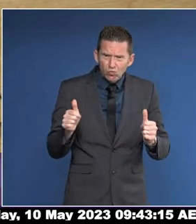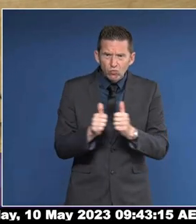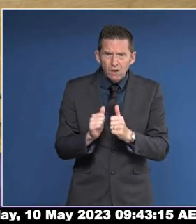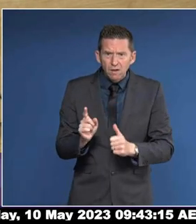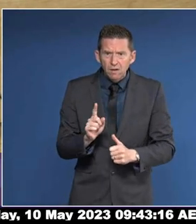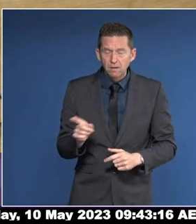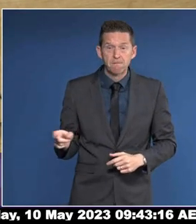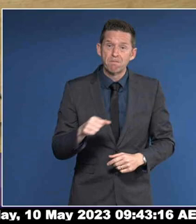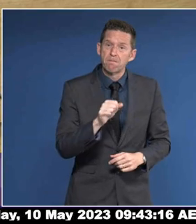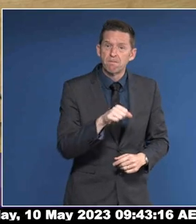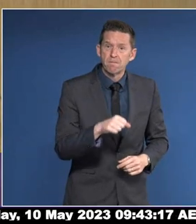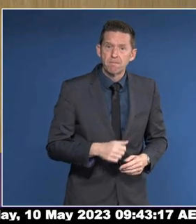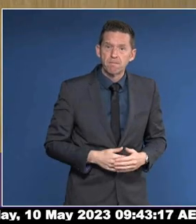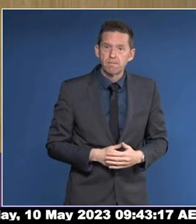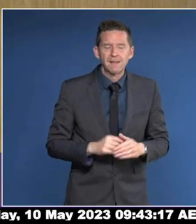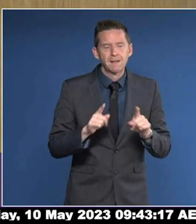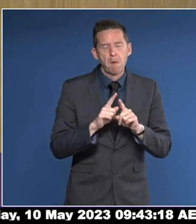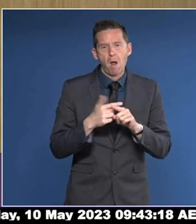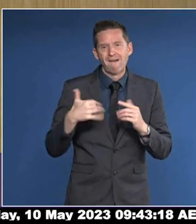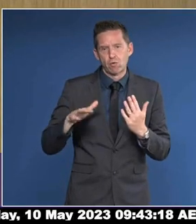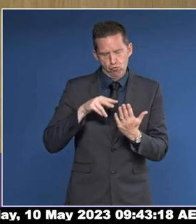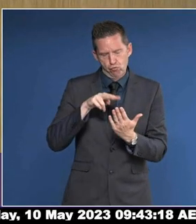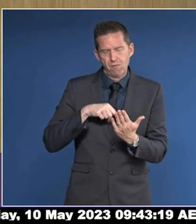Yes. And I also read that material. It's very distressing.